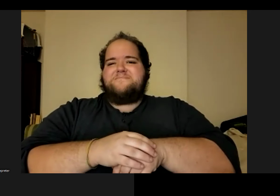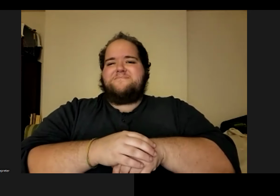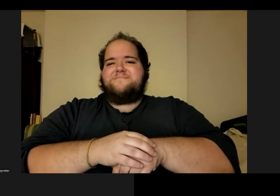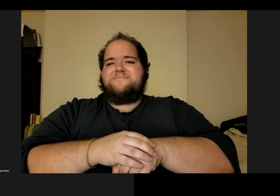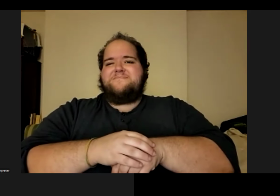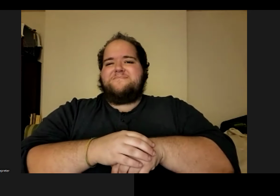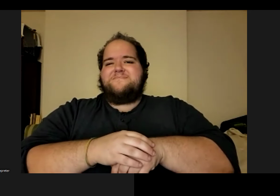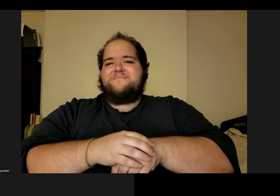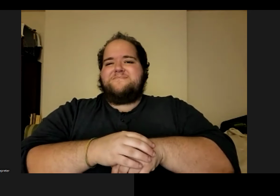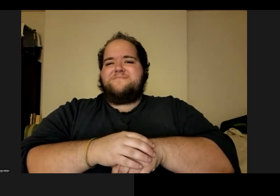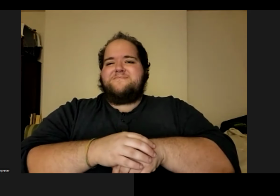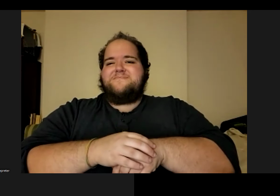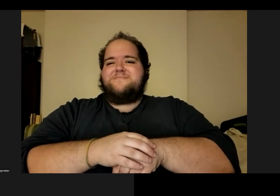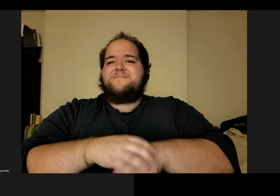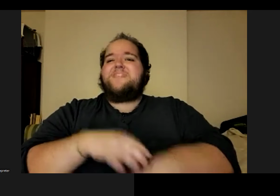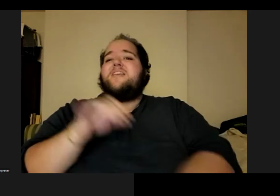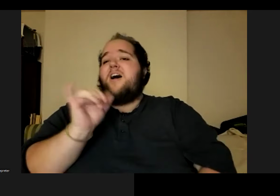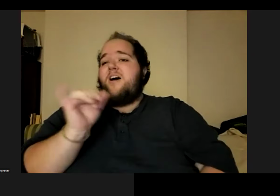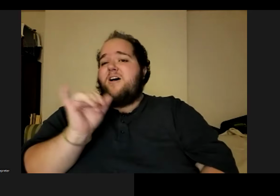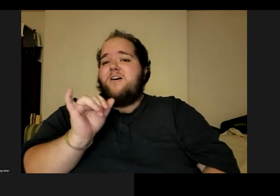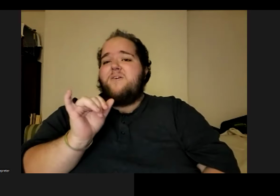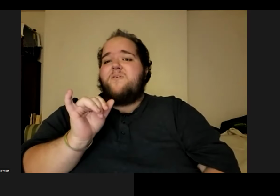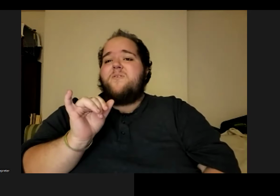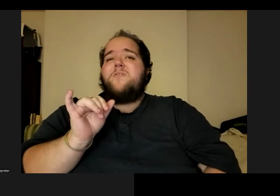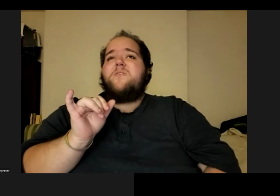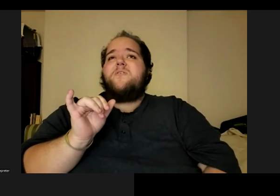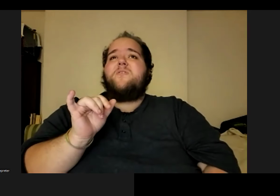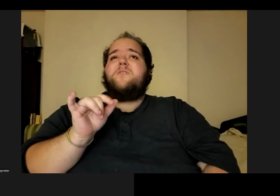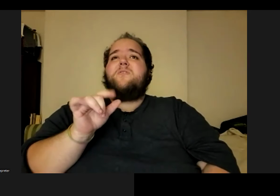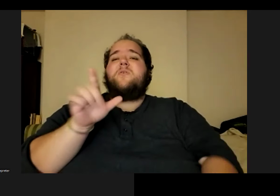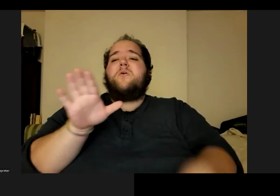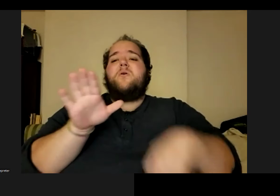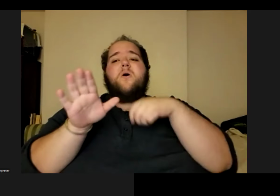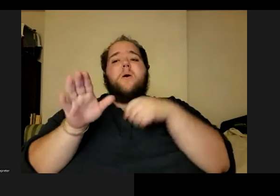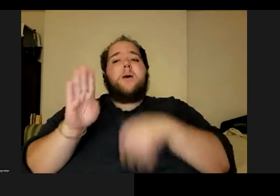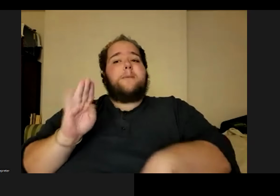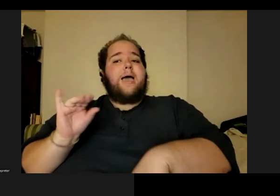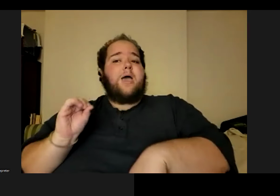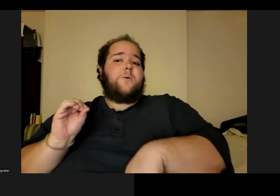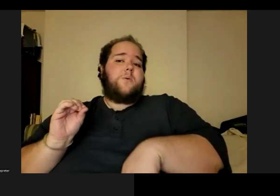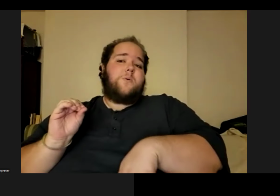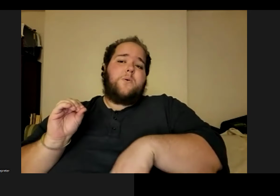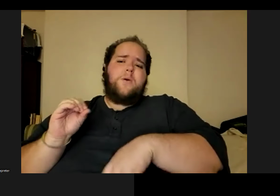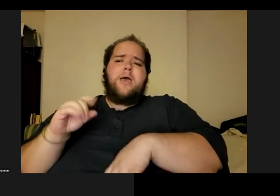Something to remember too, play with the length of your bio. So start with like 250 words.